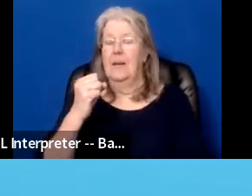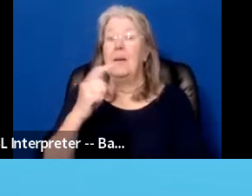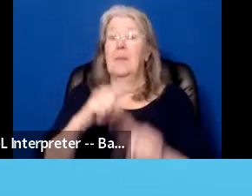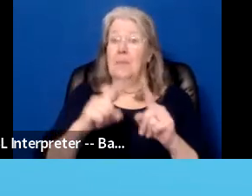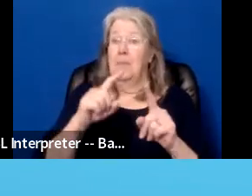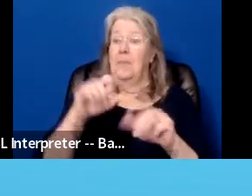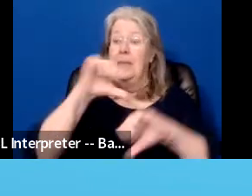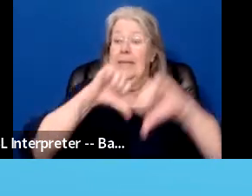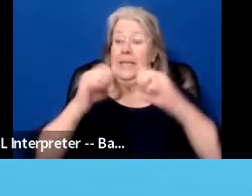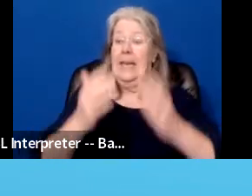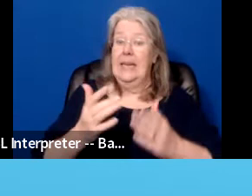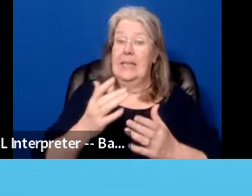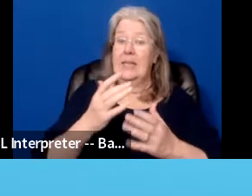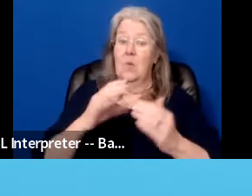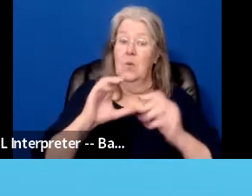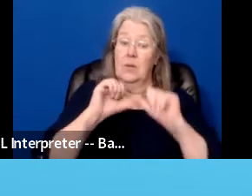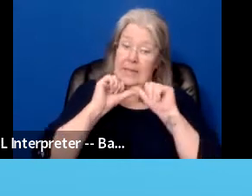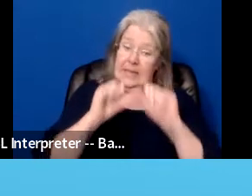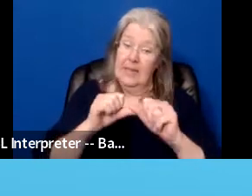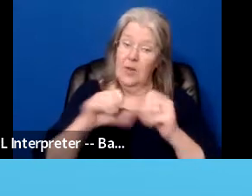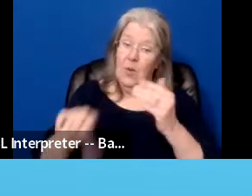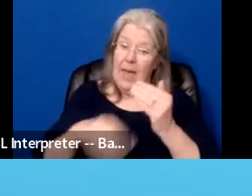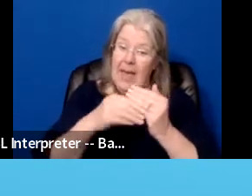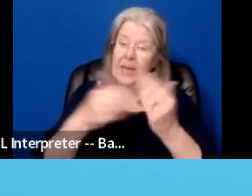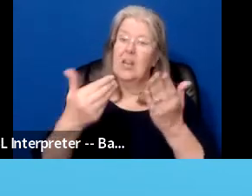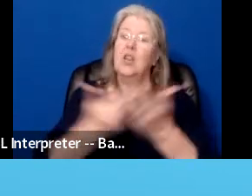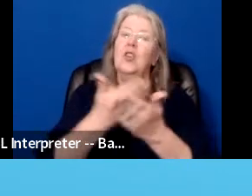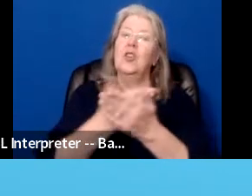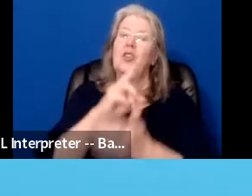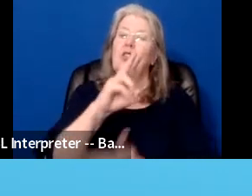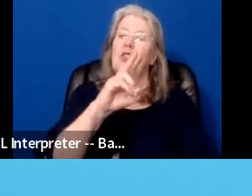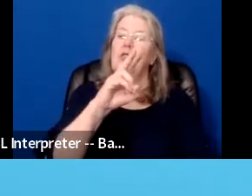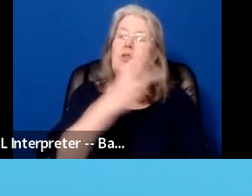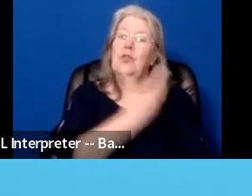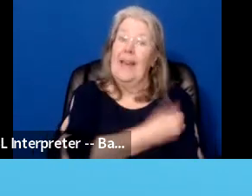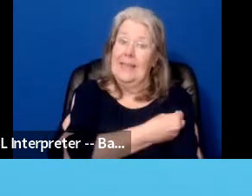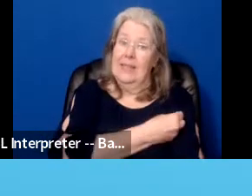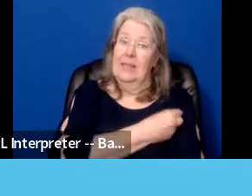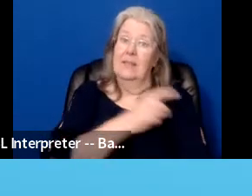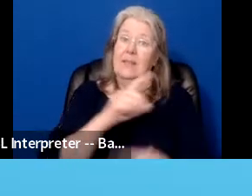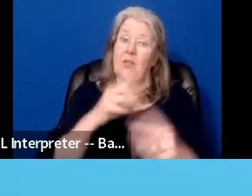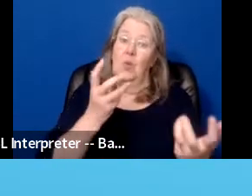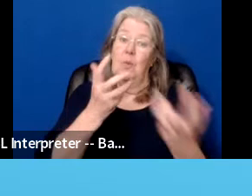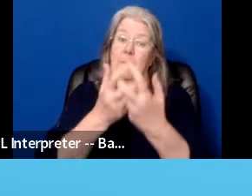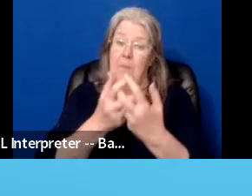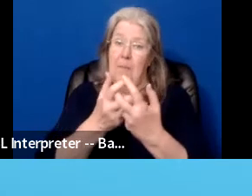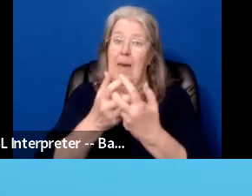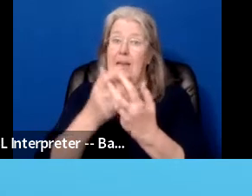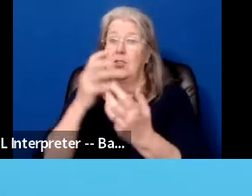and they've -- they will continue to work on this. And they will continue to change vaccines in order to make it so that the vaccine